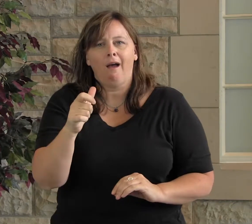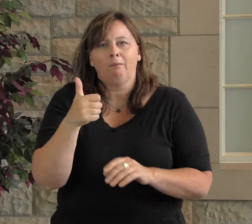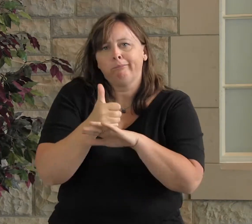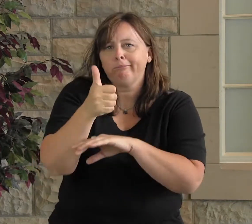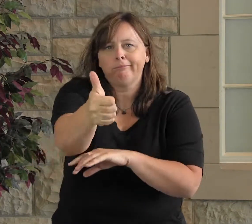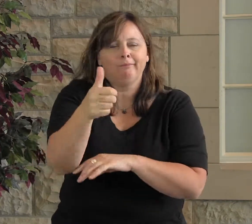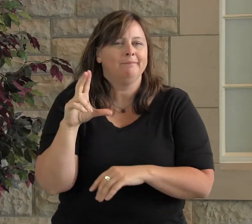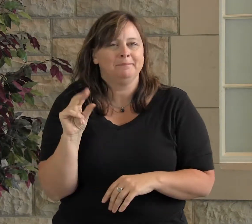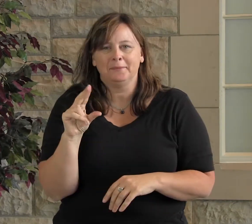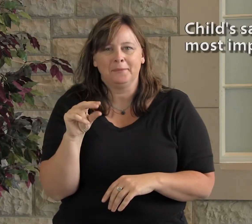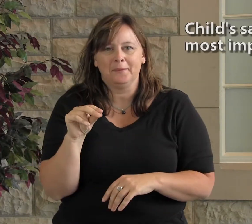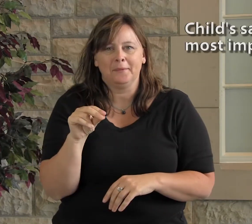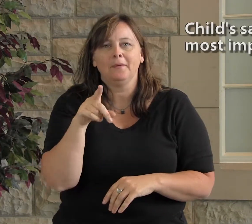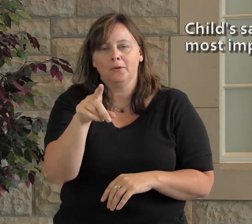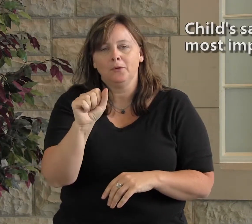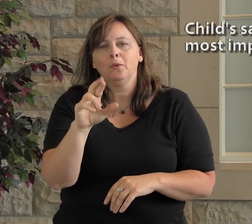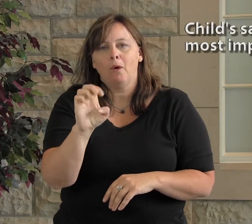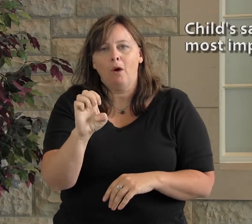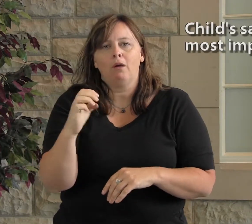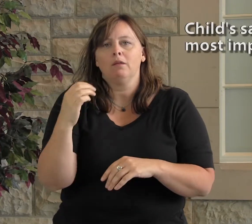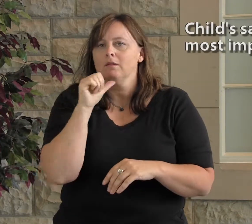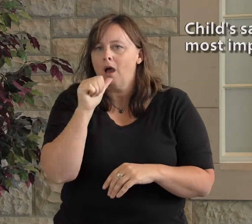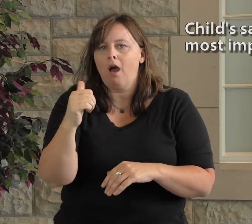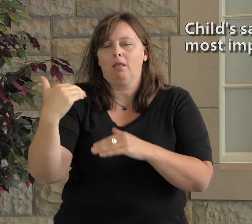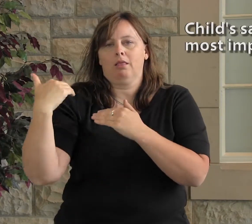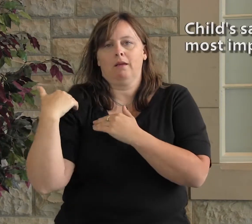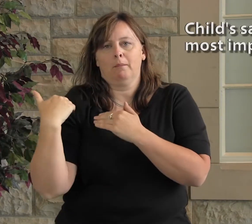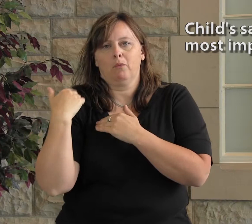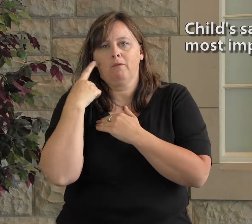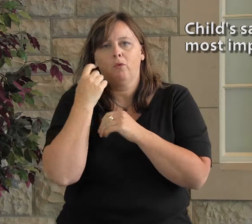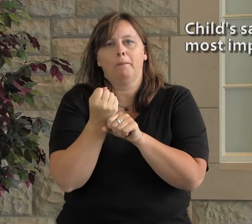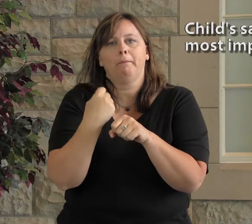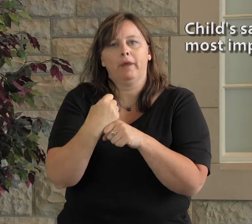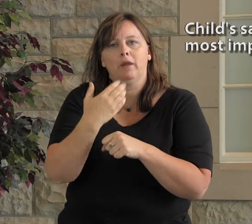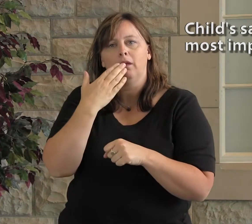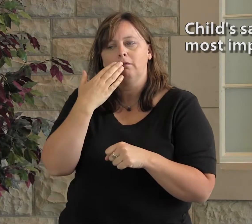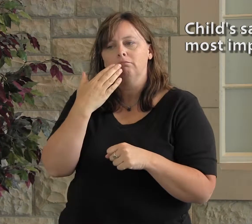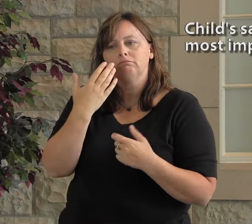and they investigate it in the home, and they find out nothing is going on. You are not responsible